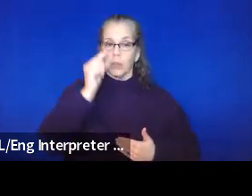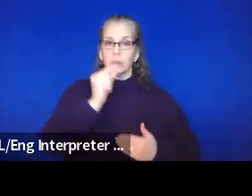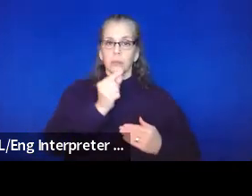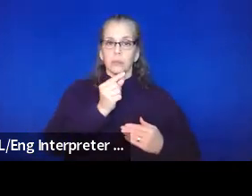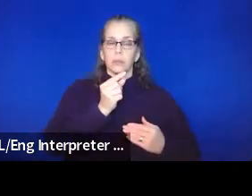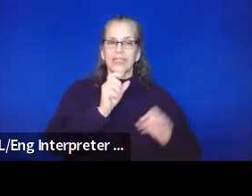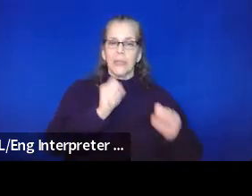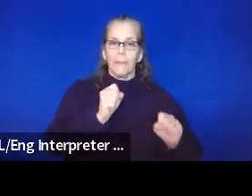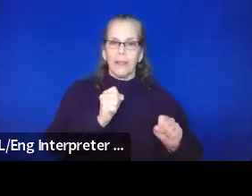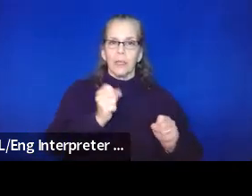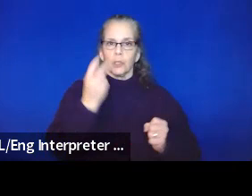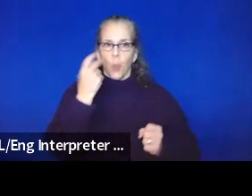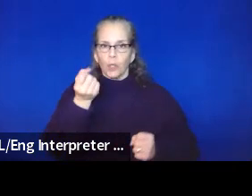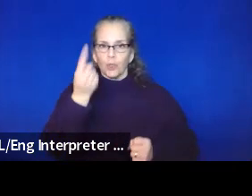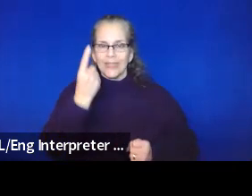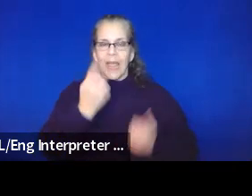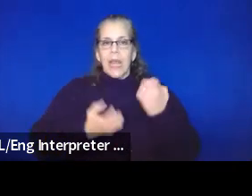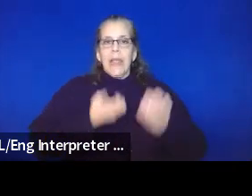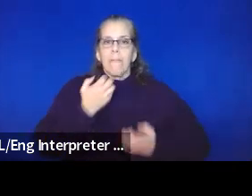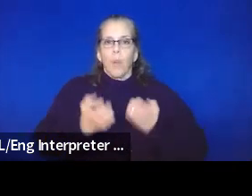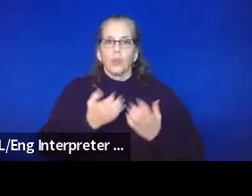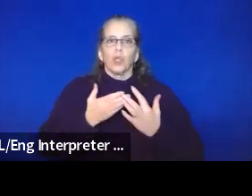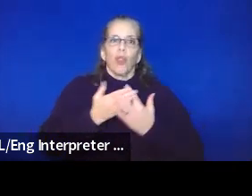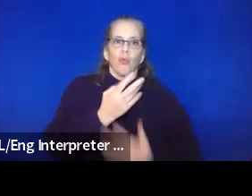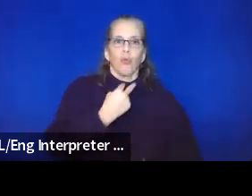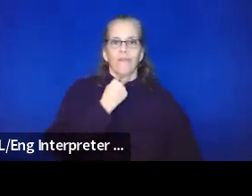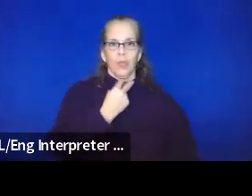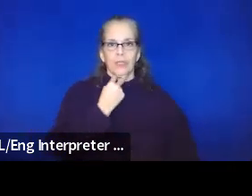emotion in voice, because we're trying to make a connection with people, not just to